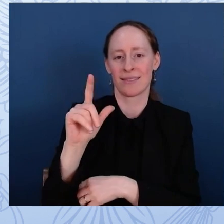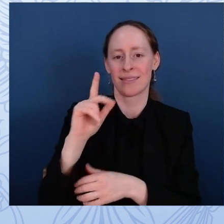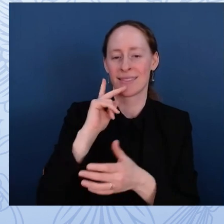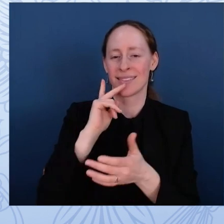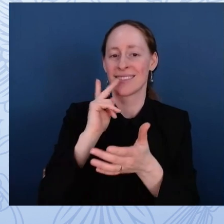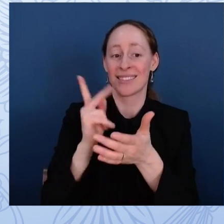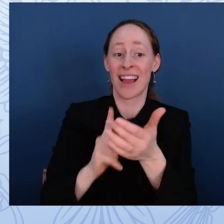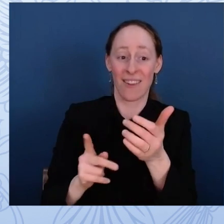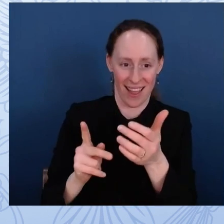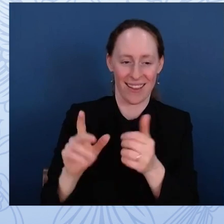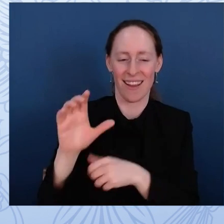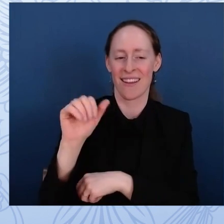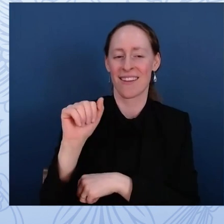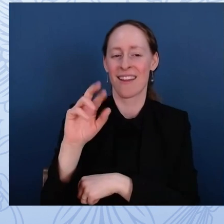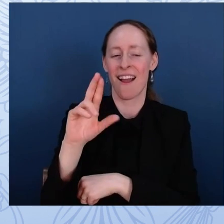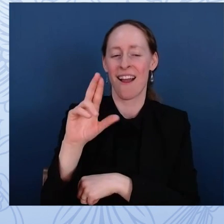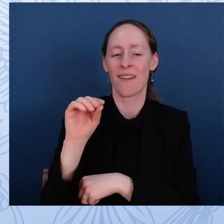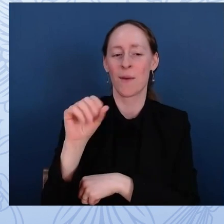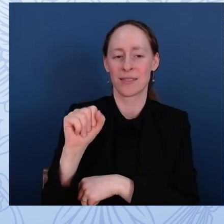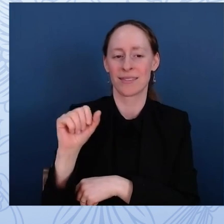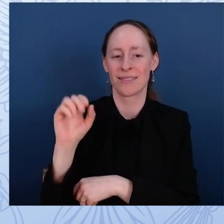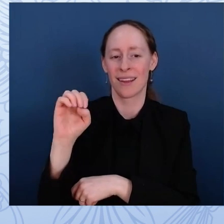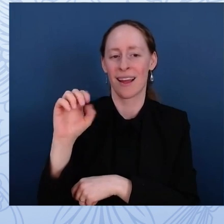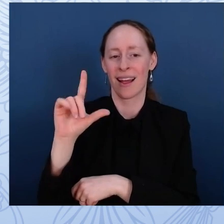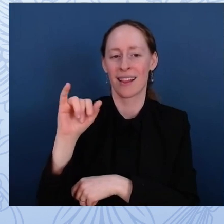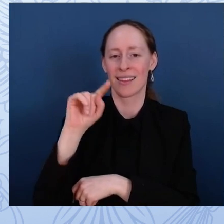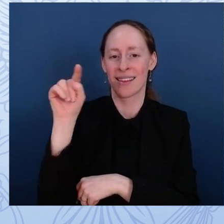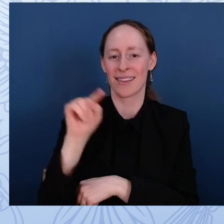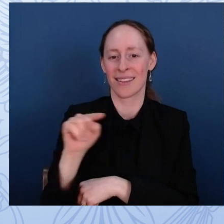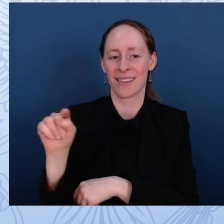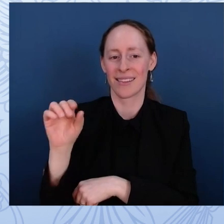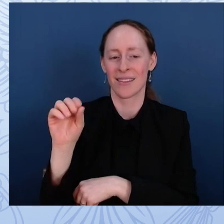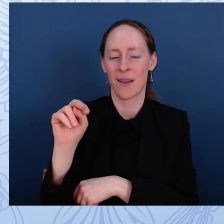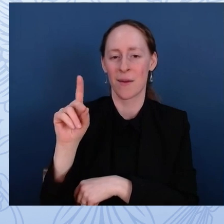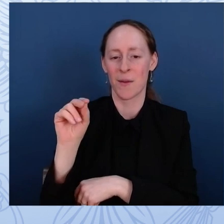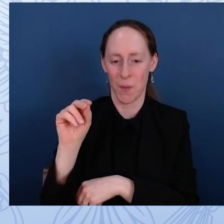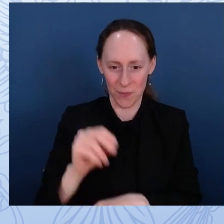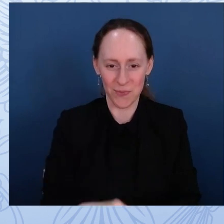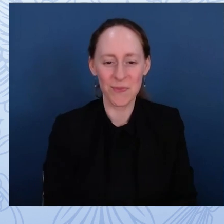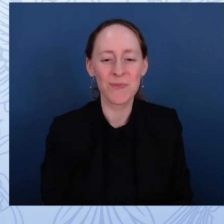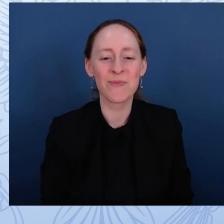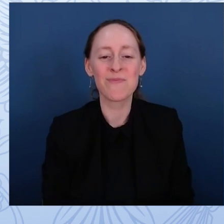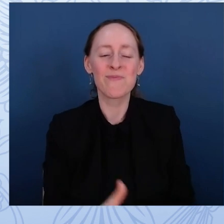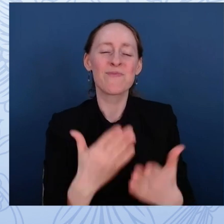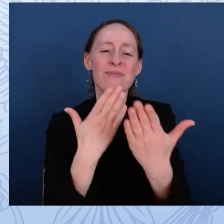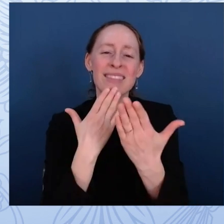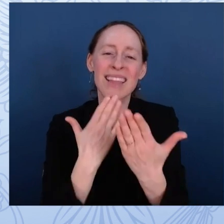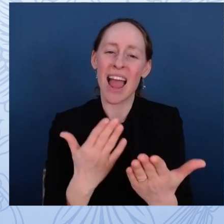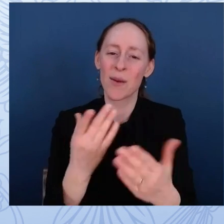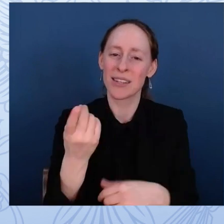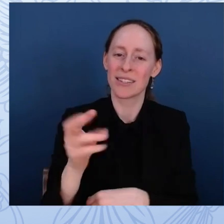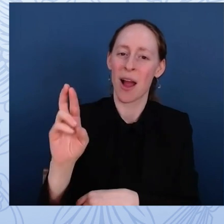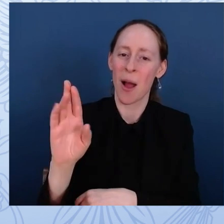Carlos Elizondo: Thank you, Dr. Biden. The First Lady: You're welcome. Carlos Elizondo: It's hard to believe that this is our our fifth state dinner.